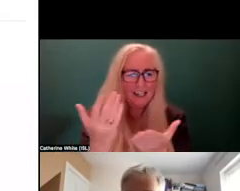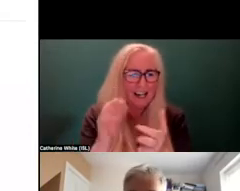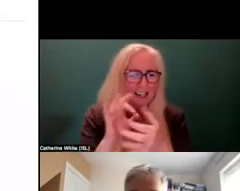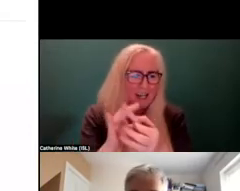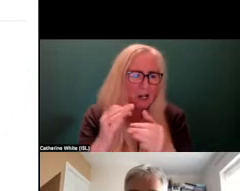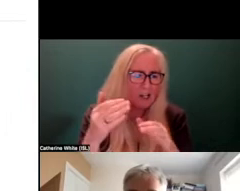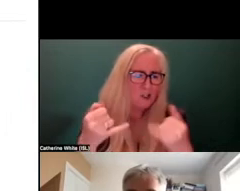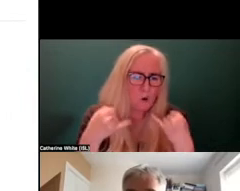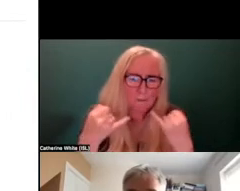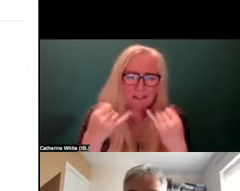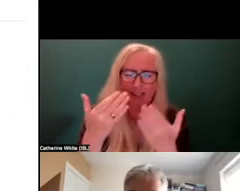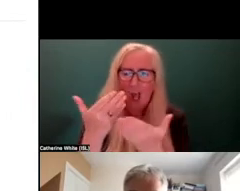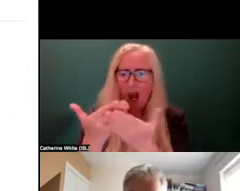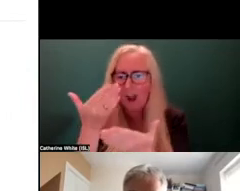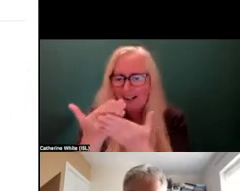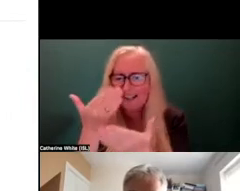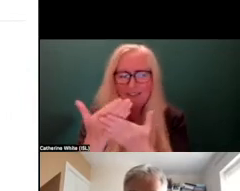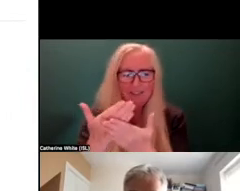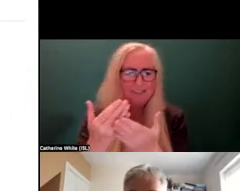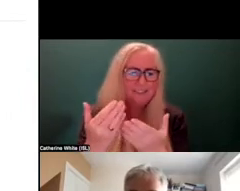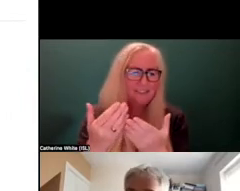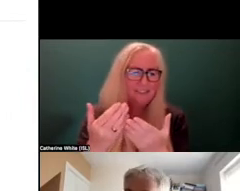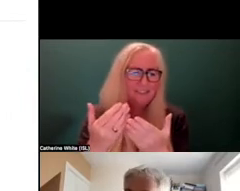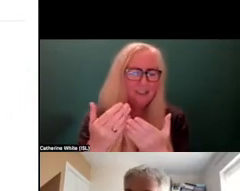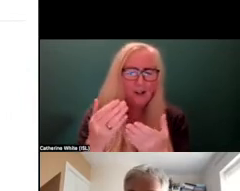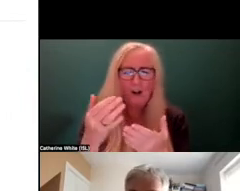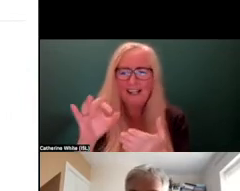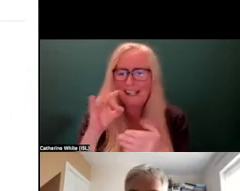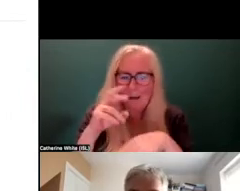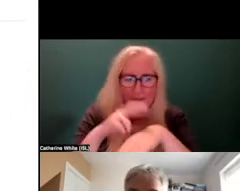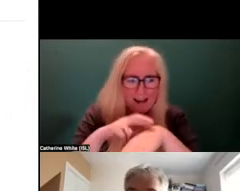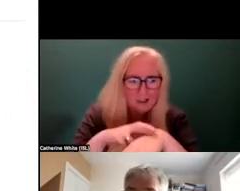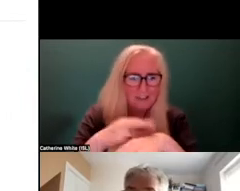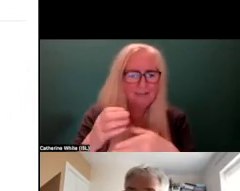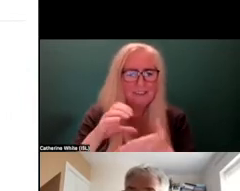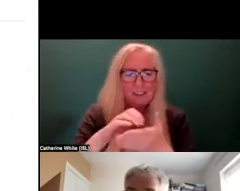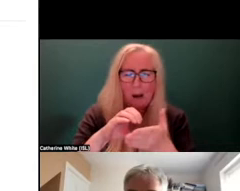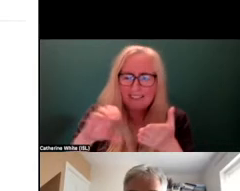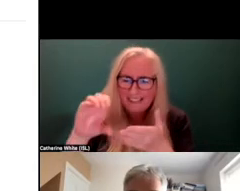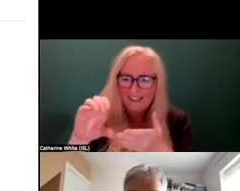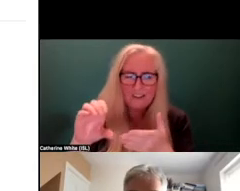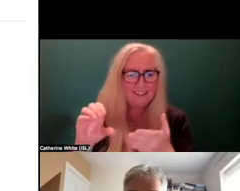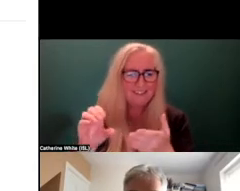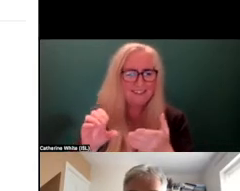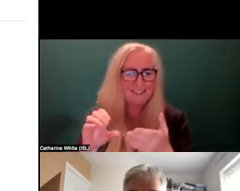enjoyment, it's for learning, it increases resilience, it can help with reablement and recovery, it can help with compensation.